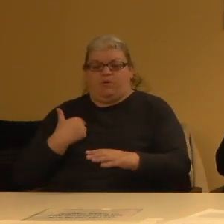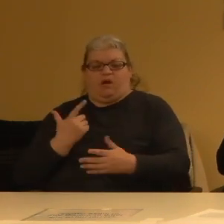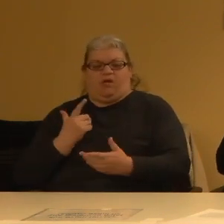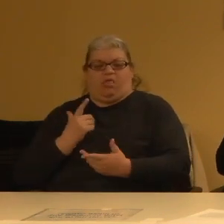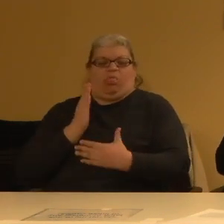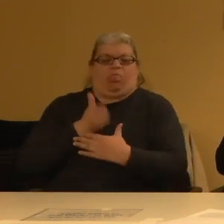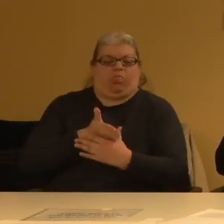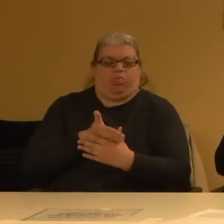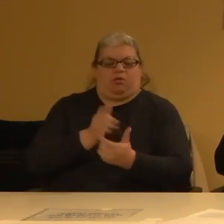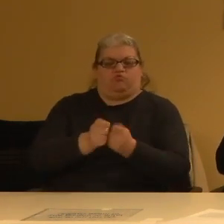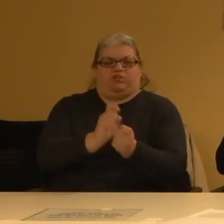Yeah.